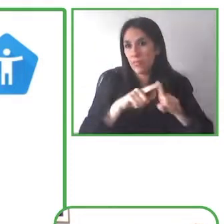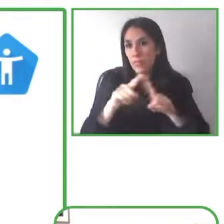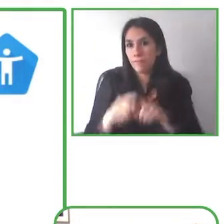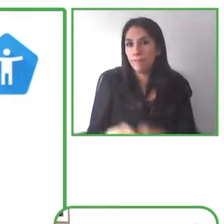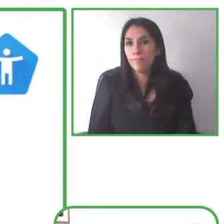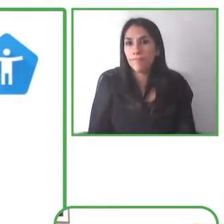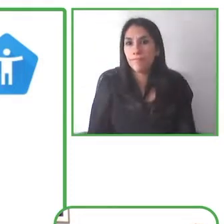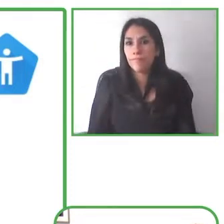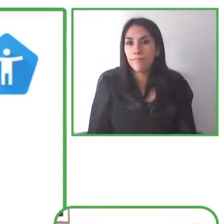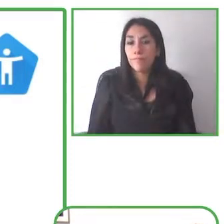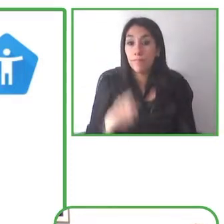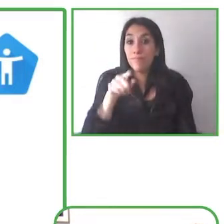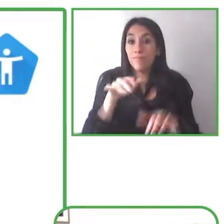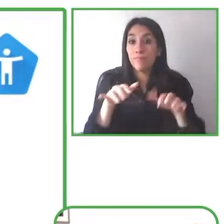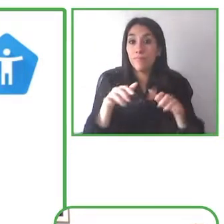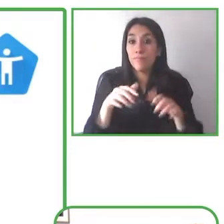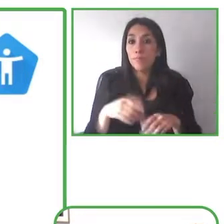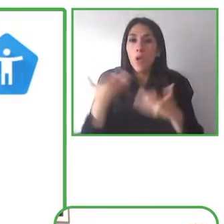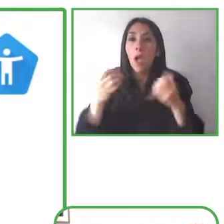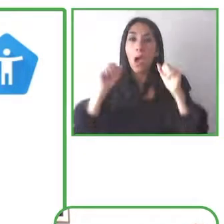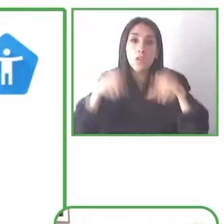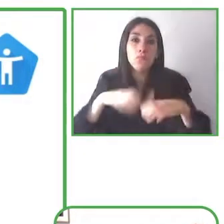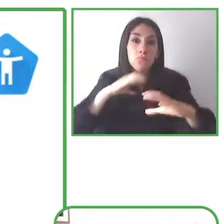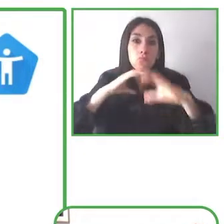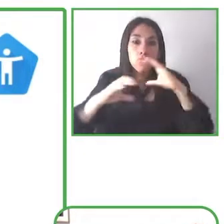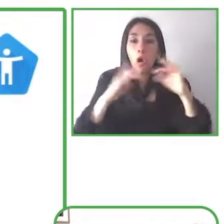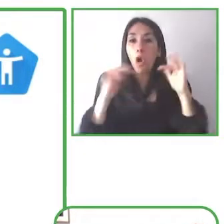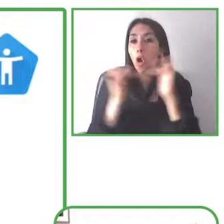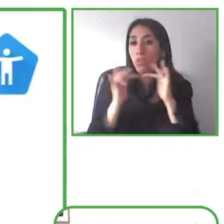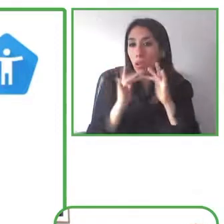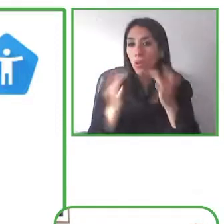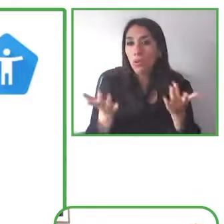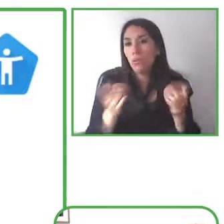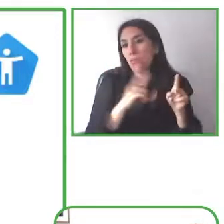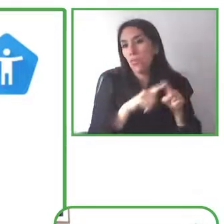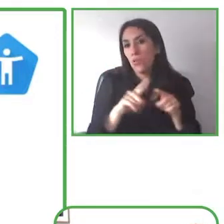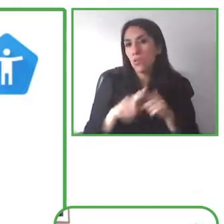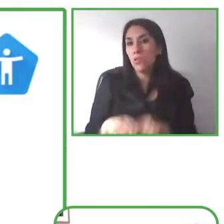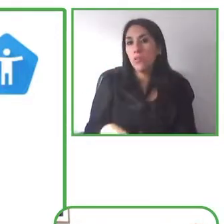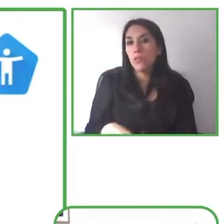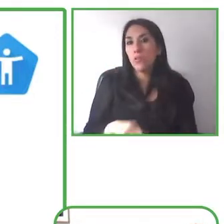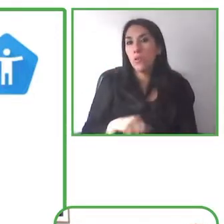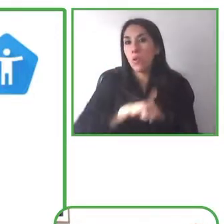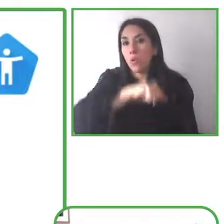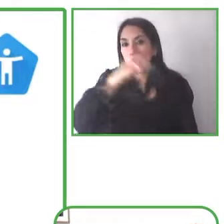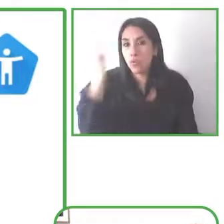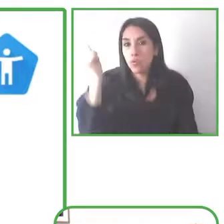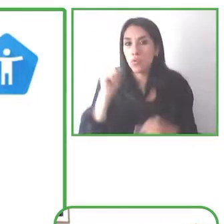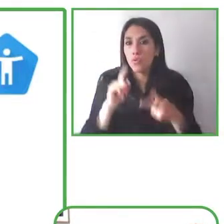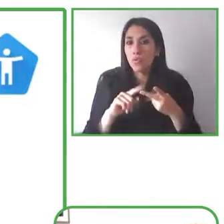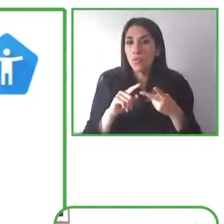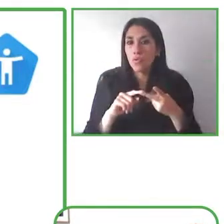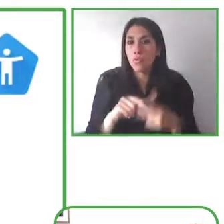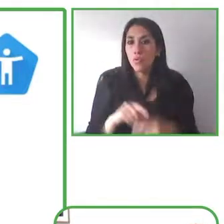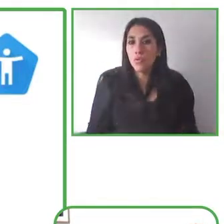We also have a Twitter handle which is @GoogleAccess and we have a set of YouTube videos as well